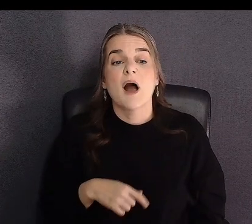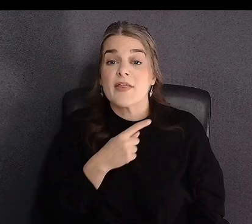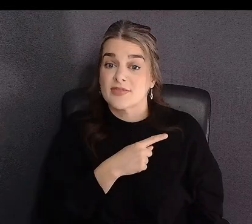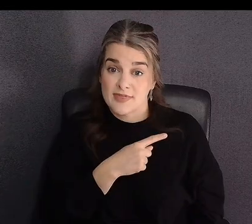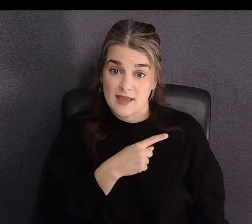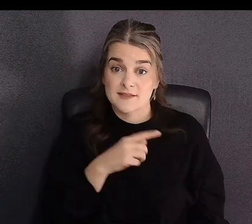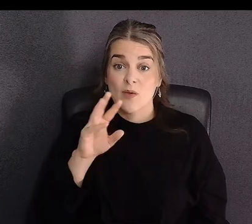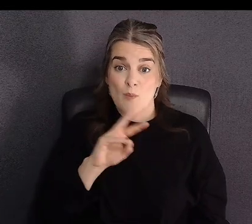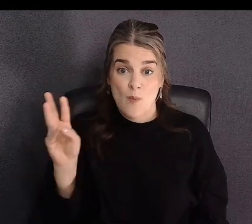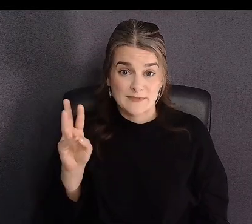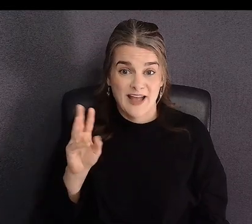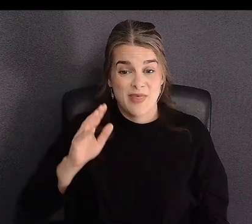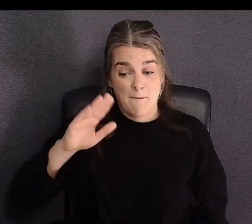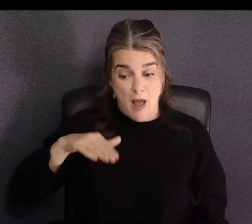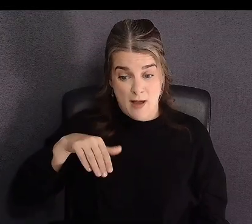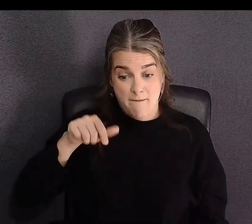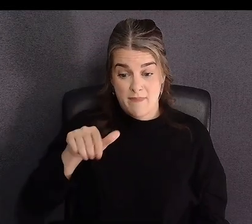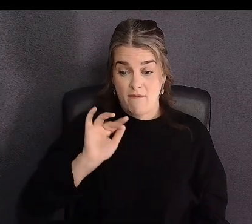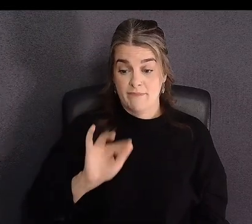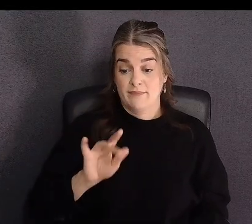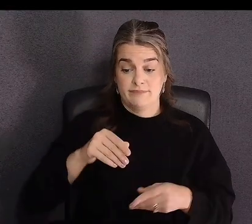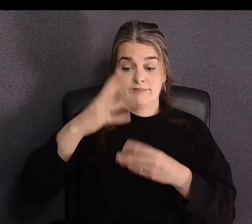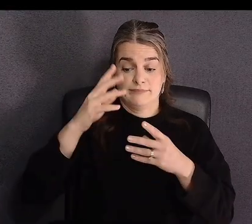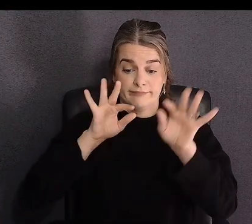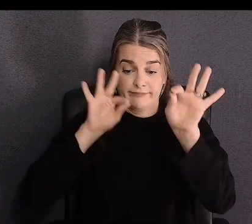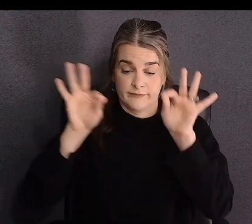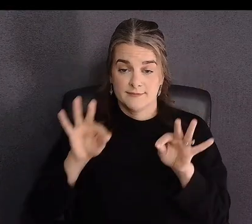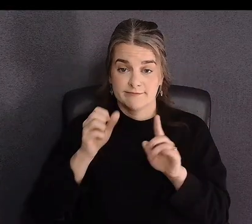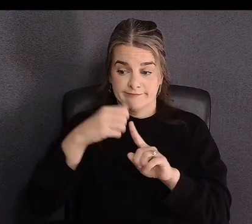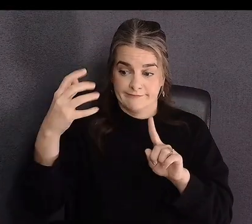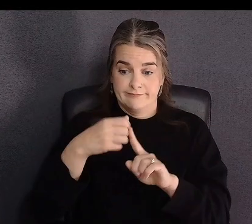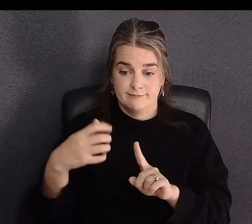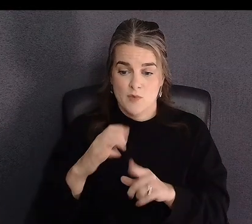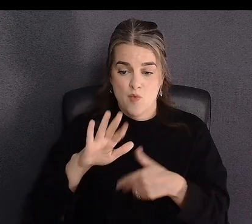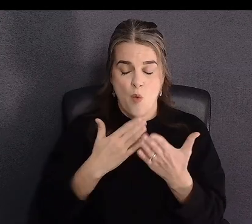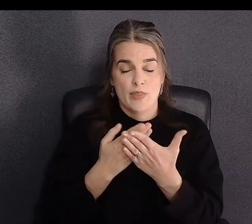that kind of gives you a breakdown and some examples of those equipment pieces.